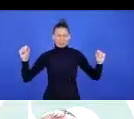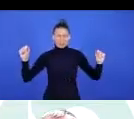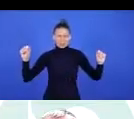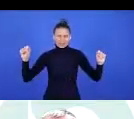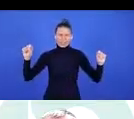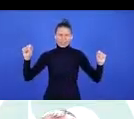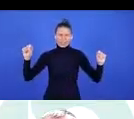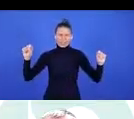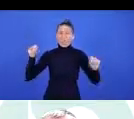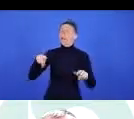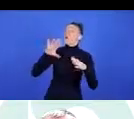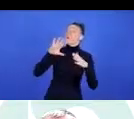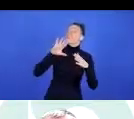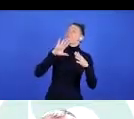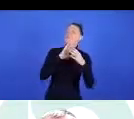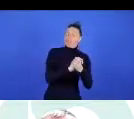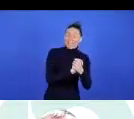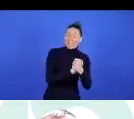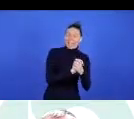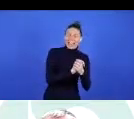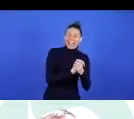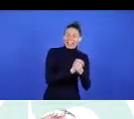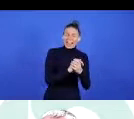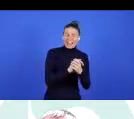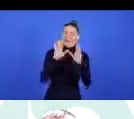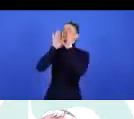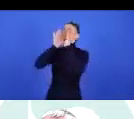problems with finding direction of sounds. Whenever my friends try to